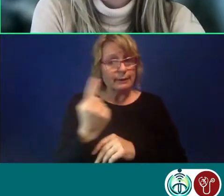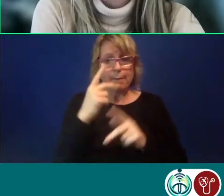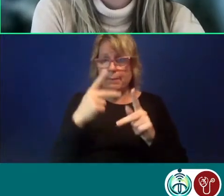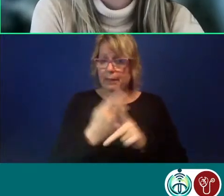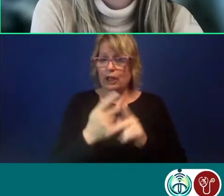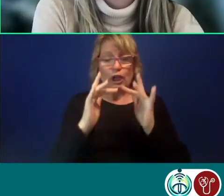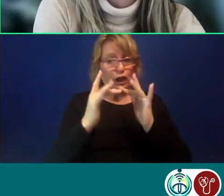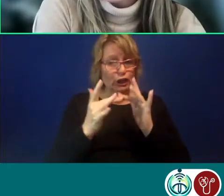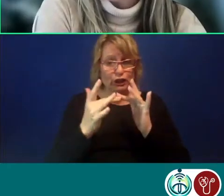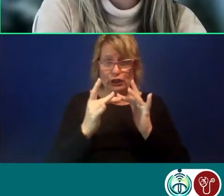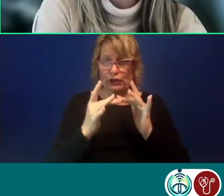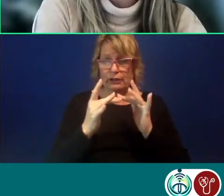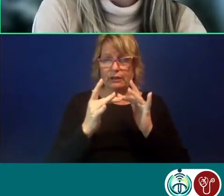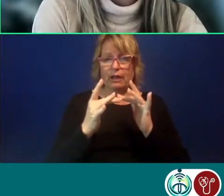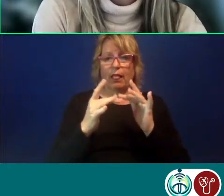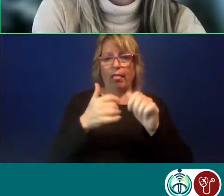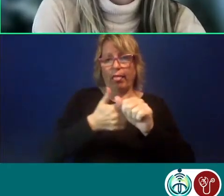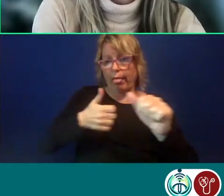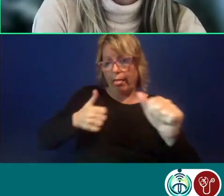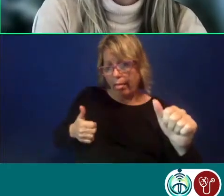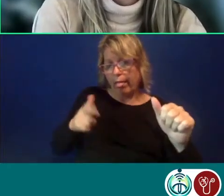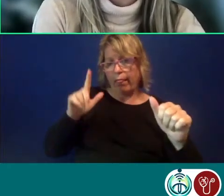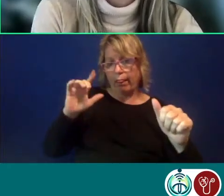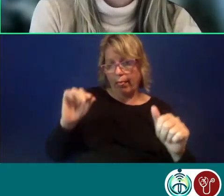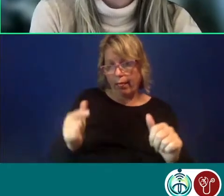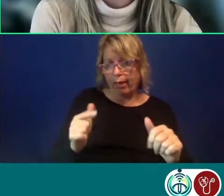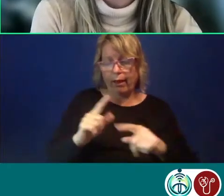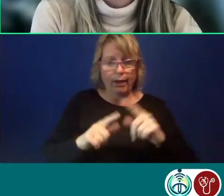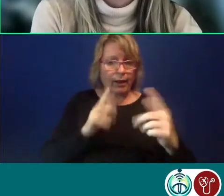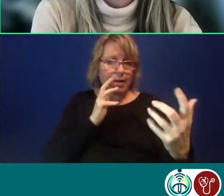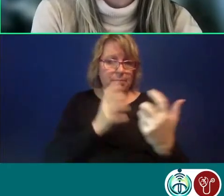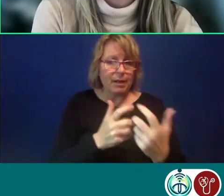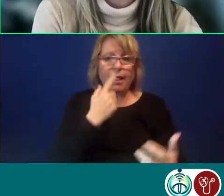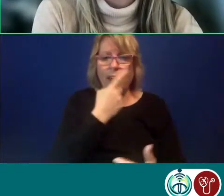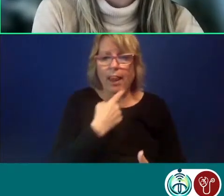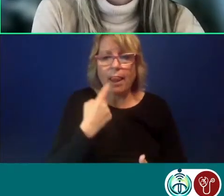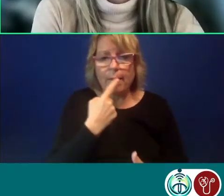connection where there's a lag, and I can't match your lips with what you're saying to me.